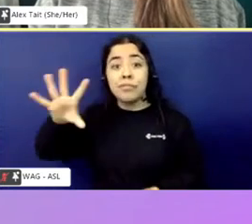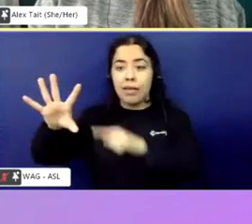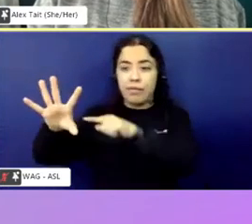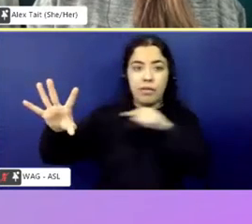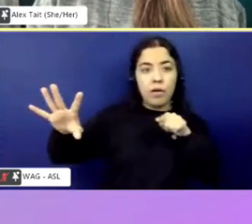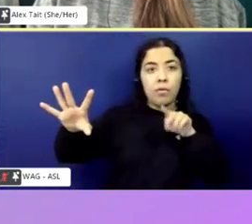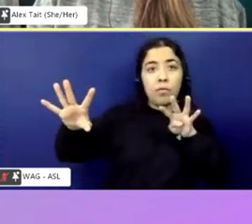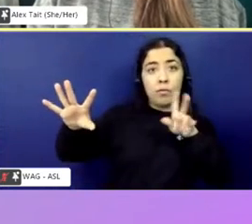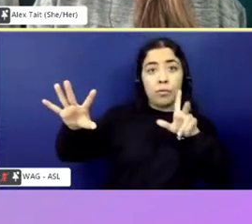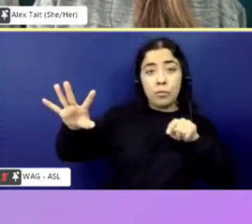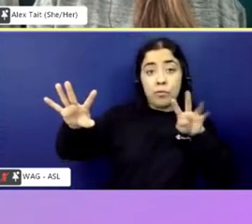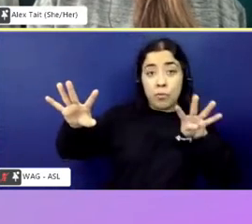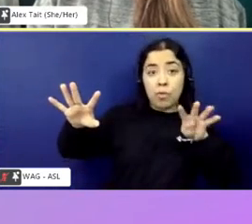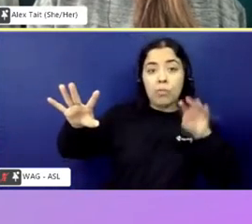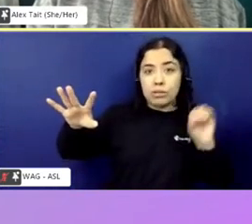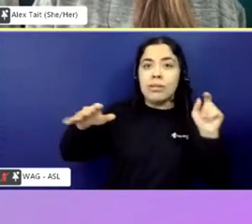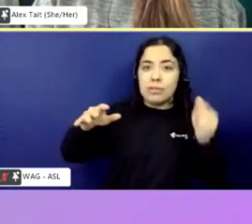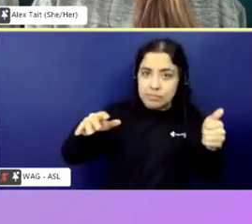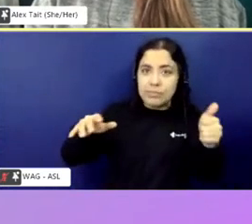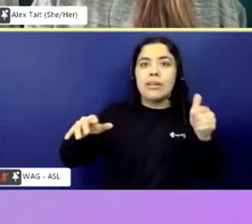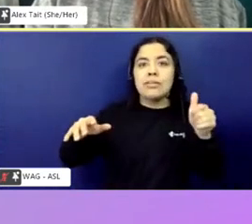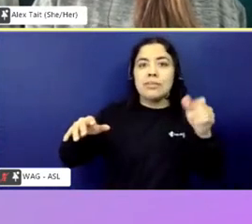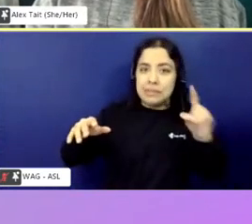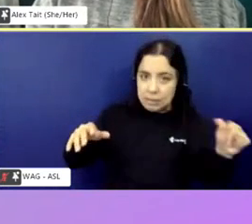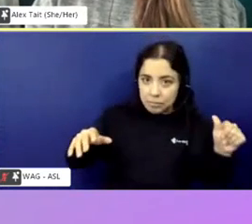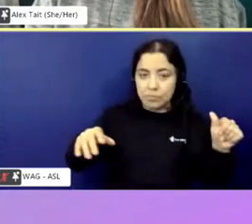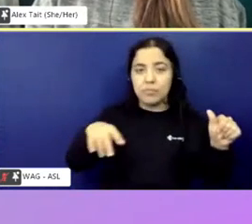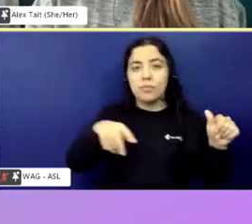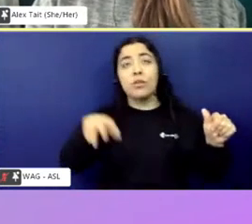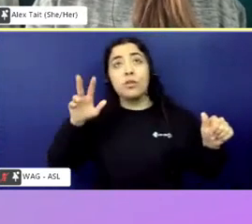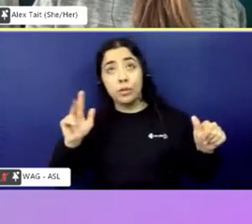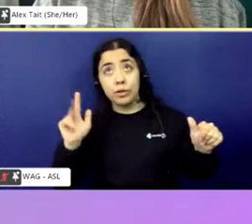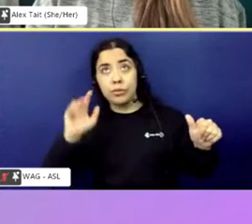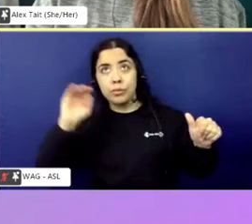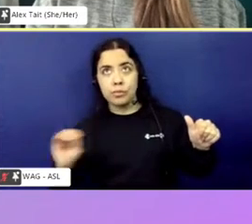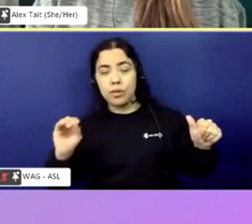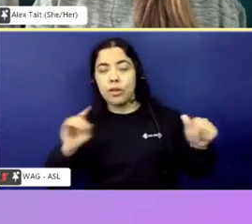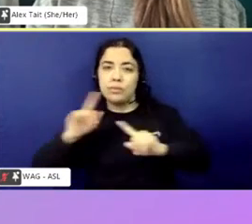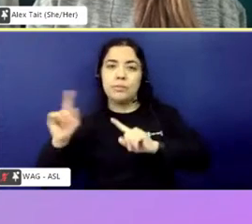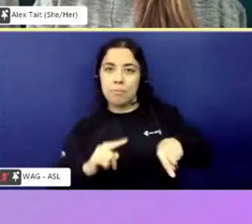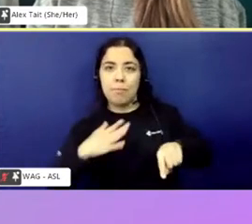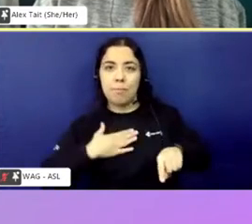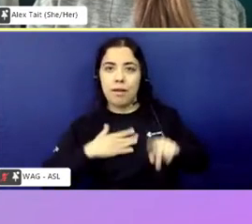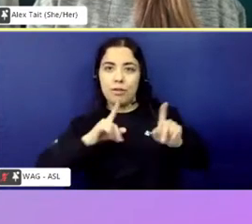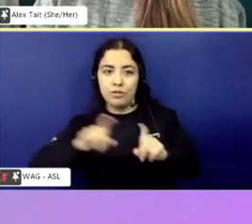43.4% of canadians over 65 are disabled. So 20% more than